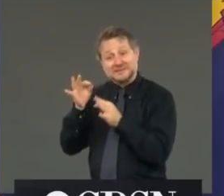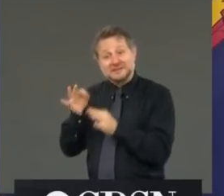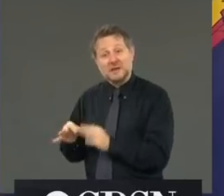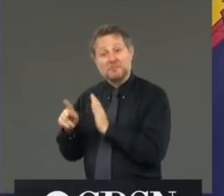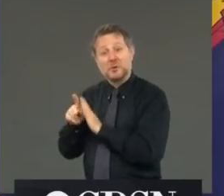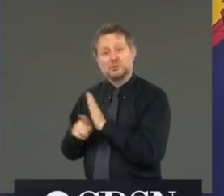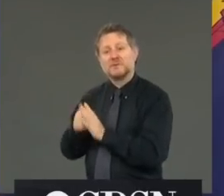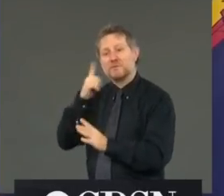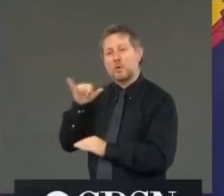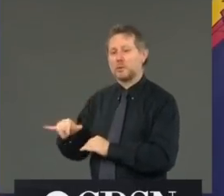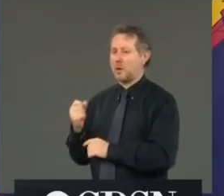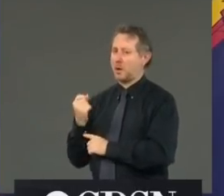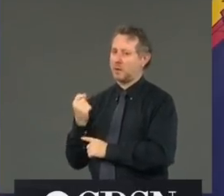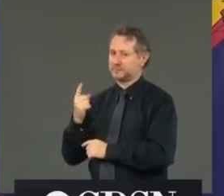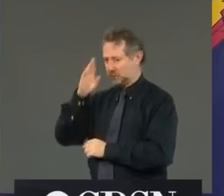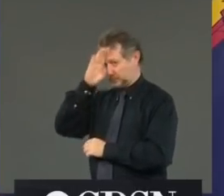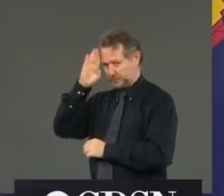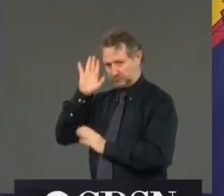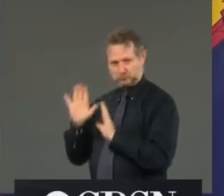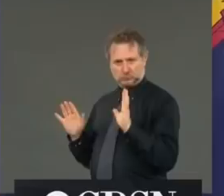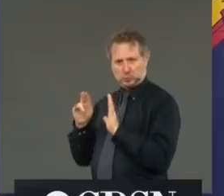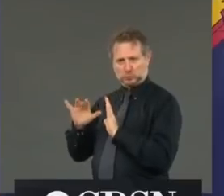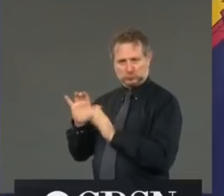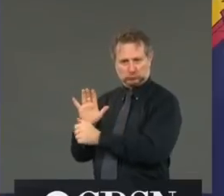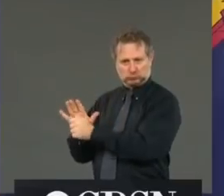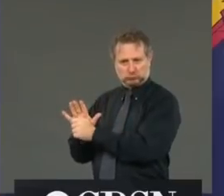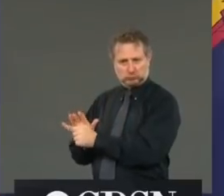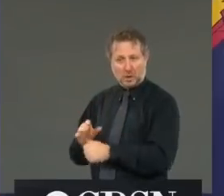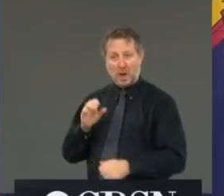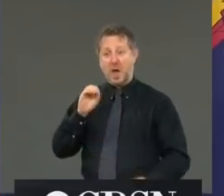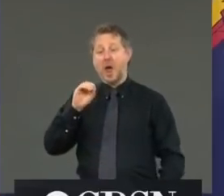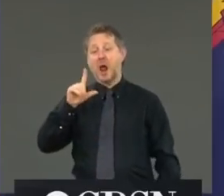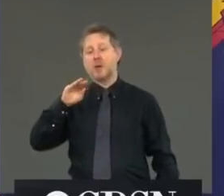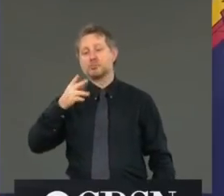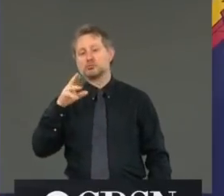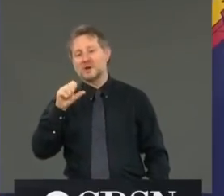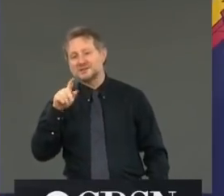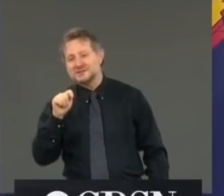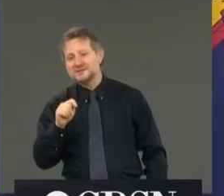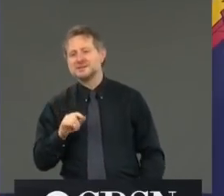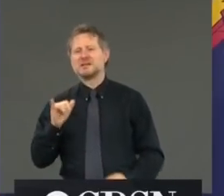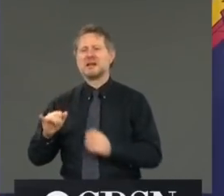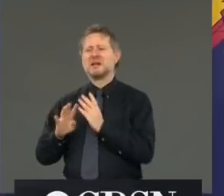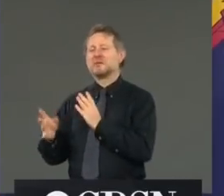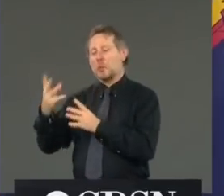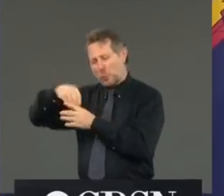OF THOSE 11 ARE H&H HOSPITALS. H&H, THOSE 11 HOSPITALS ARE RUN BY THE CITY OF NEW YORK AND THE